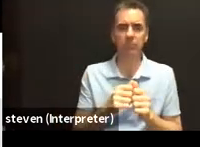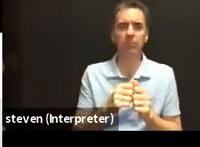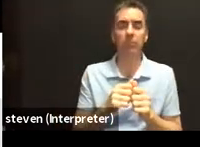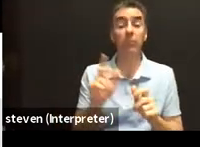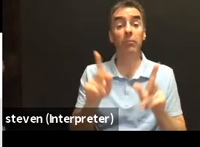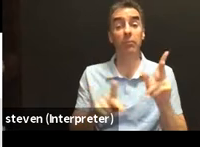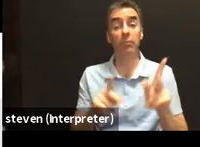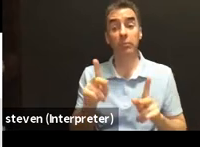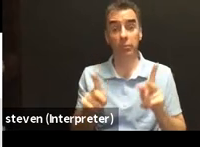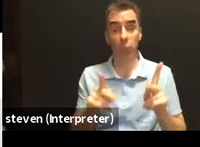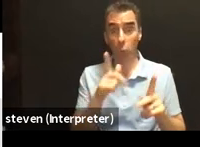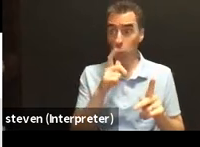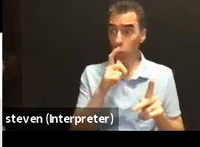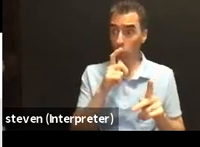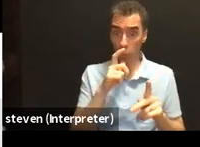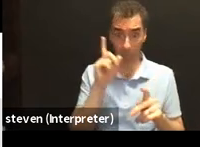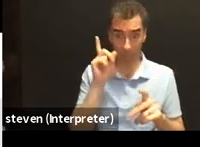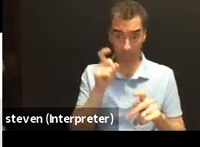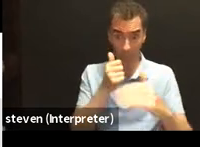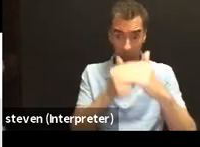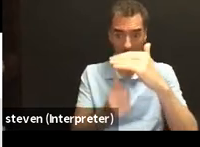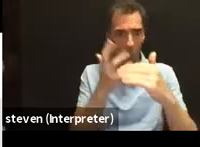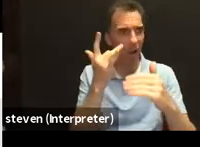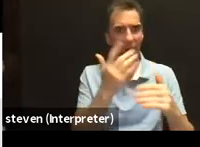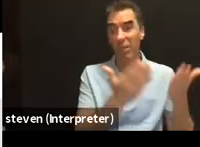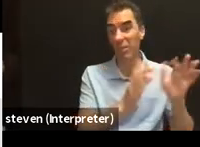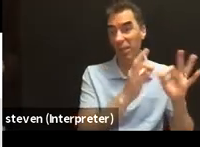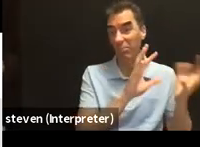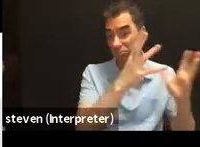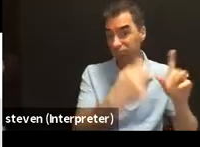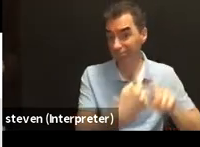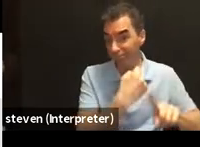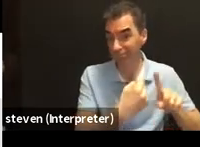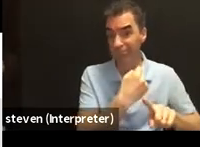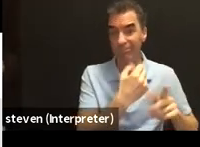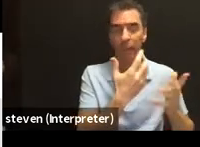maria.rodriguez: Or statement shelters due to being victims of domestic violence, though they are considered to be literally homeless.